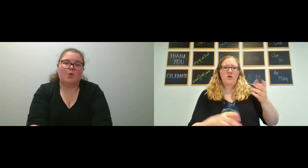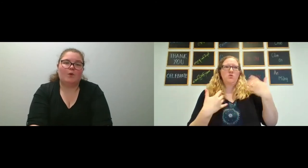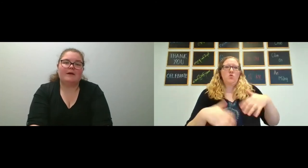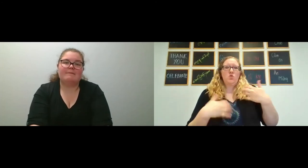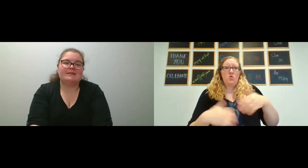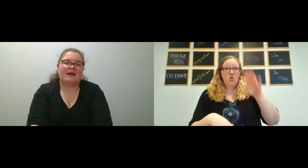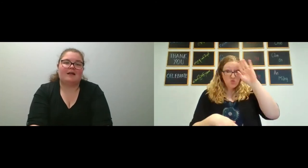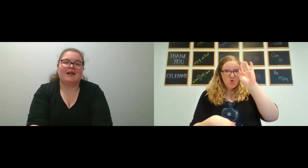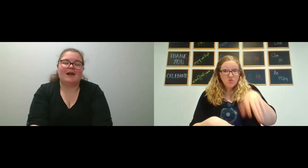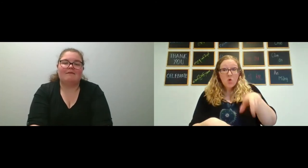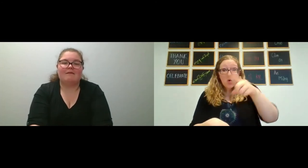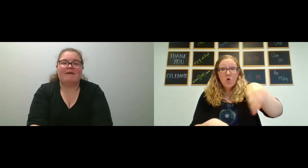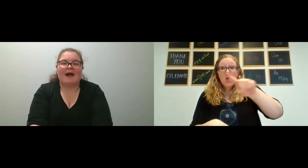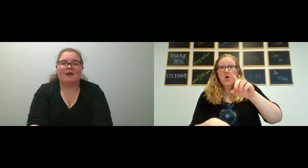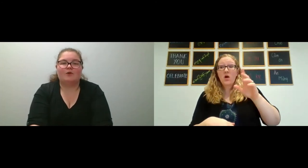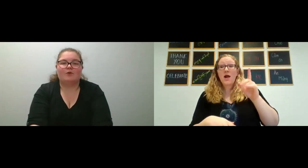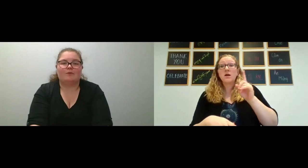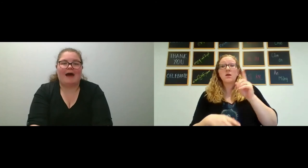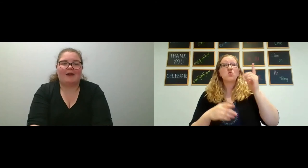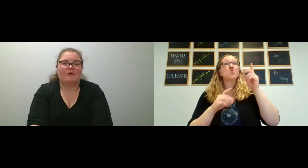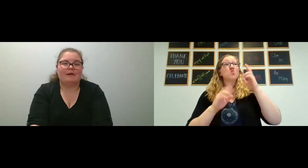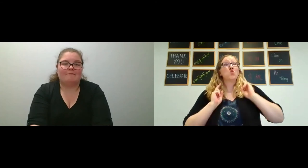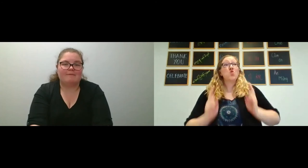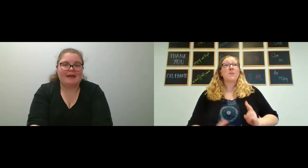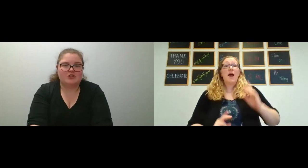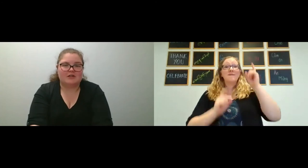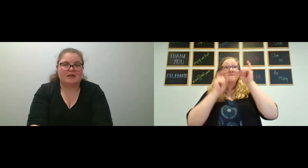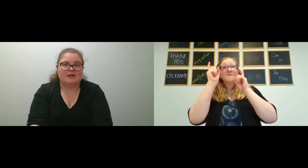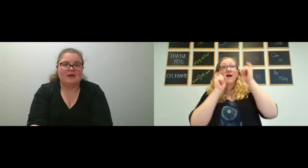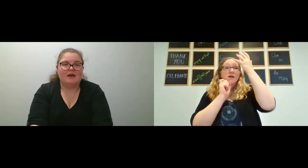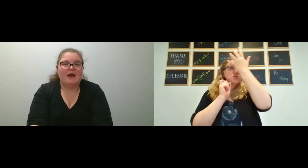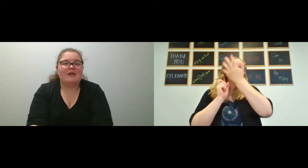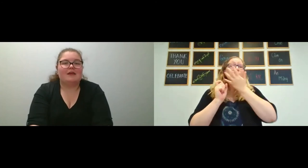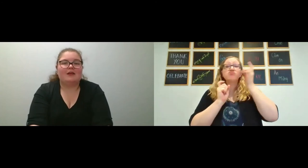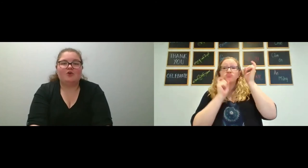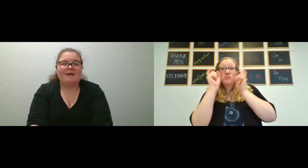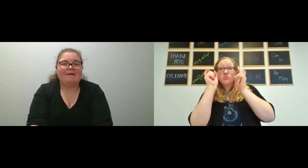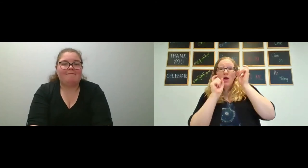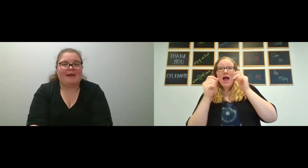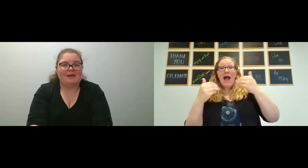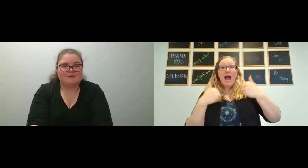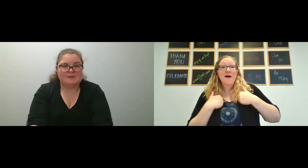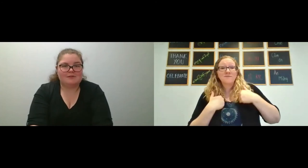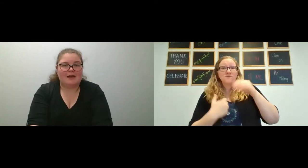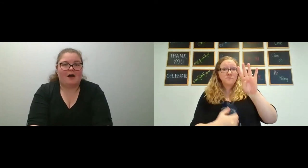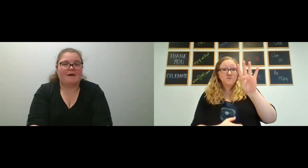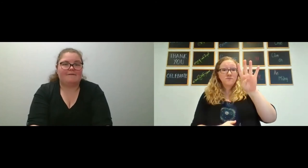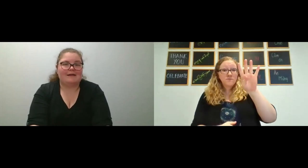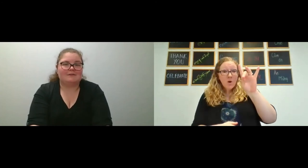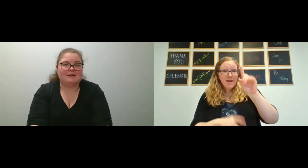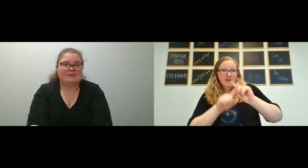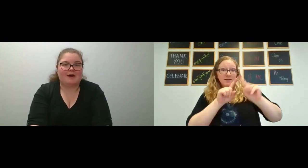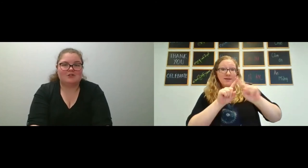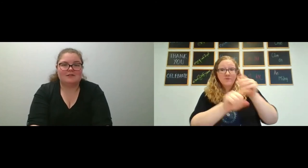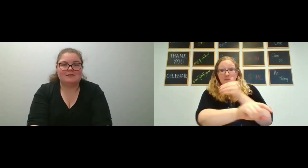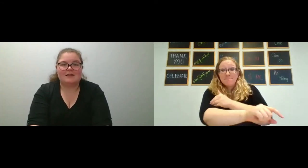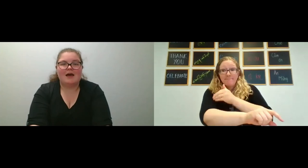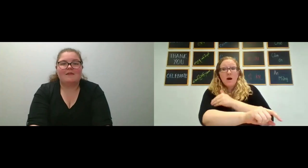we are missing a lot of vital grammatical information. The human face and our facial expressions,